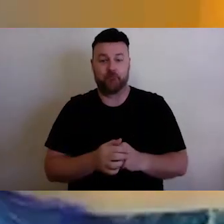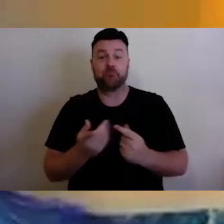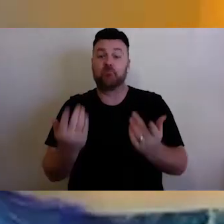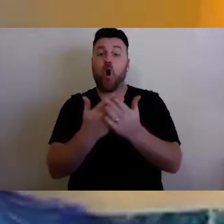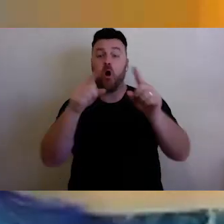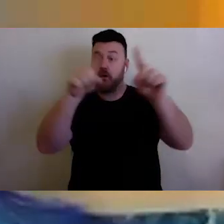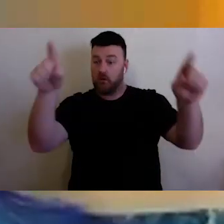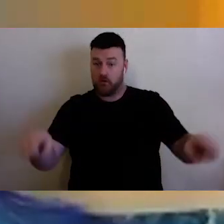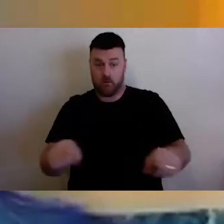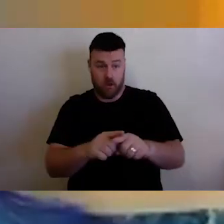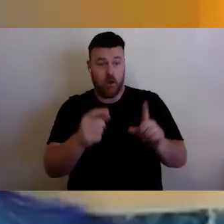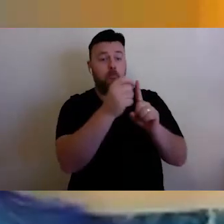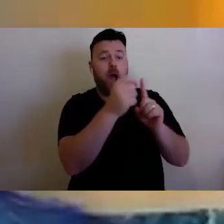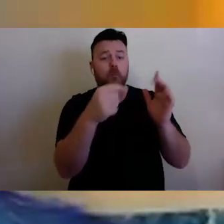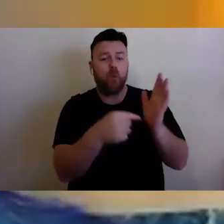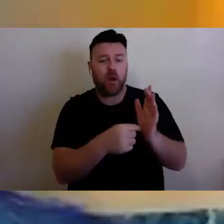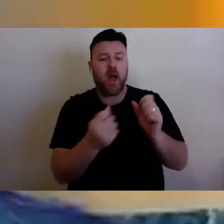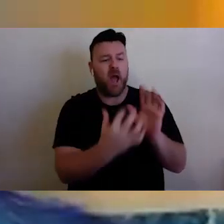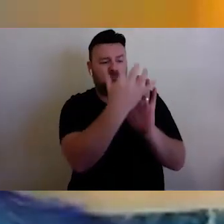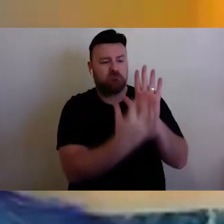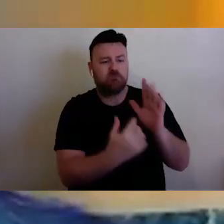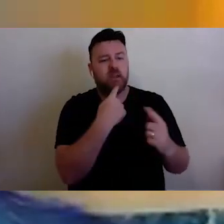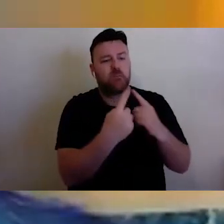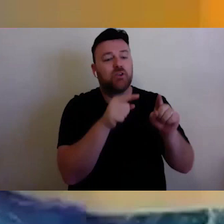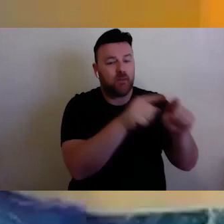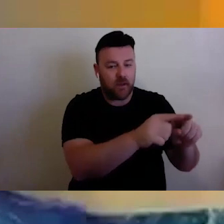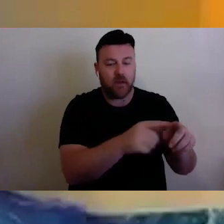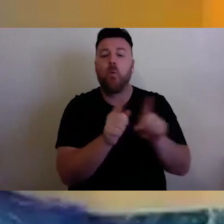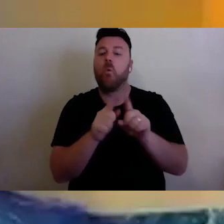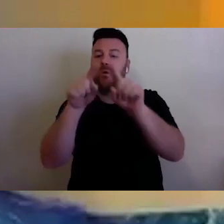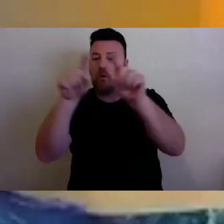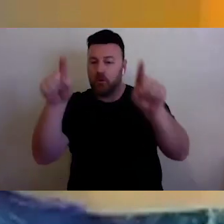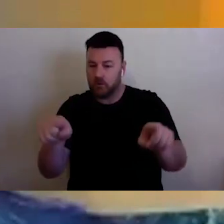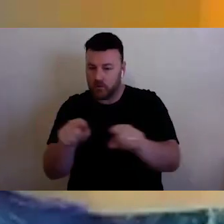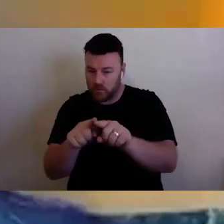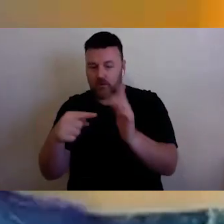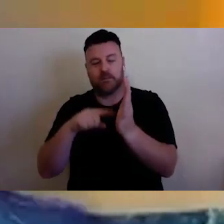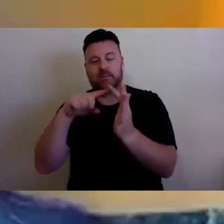with text and video boxes of our guest speaker, Dr Terri Janke, and an Auslan interpreter.